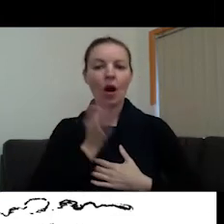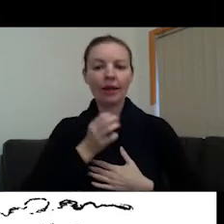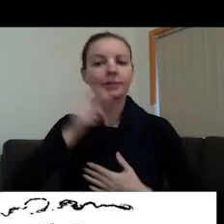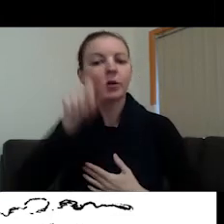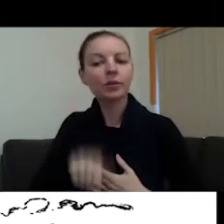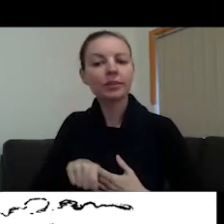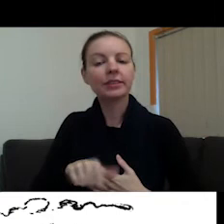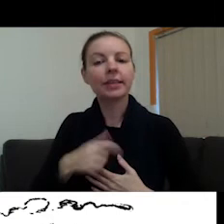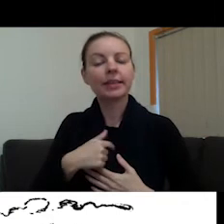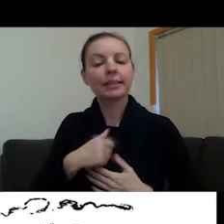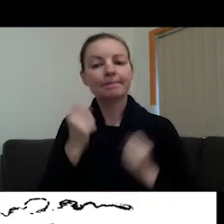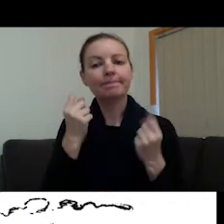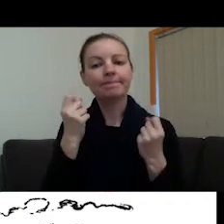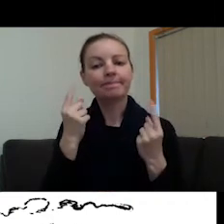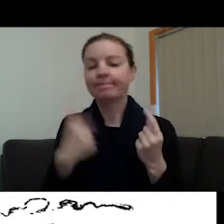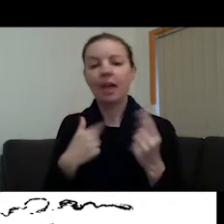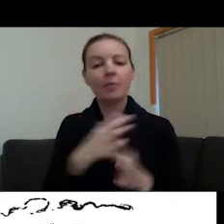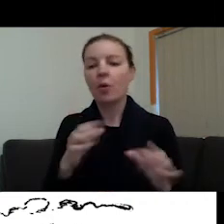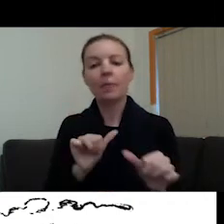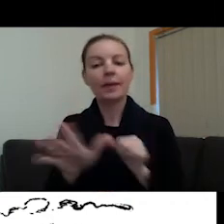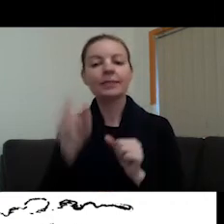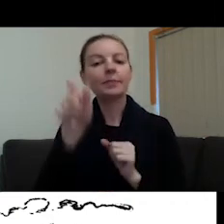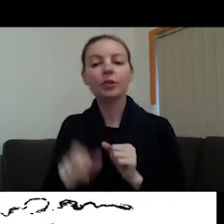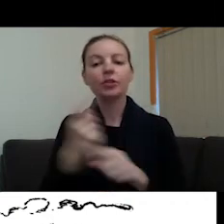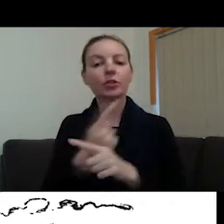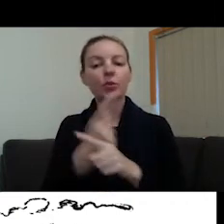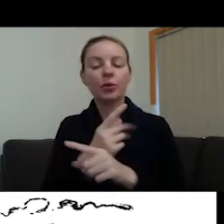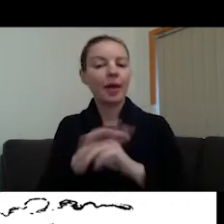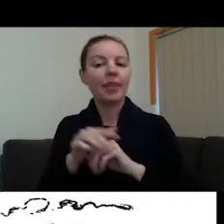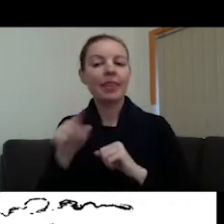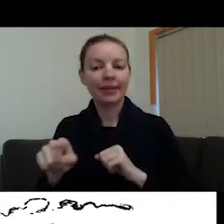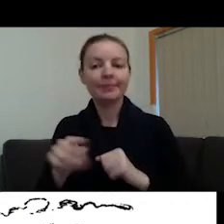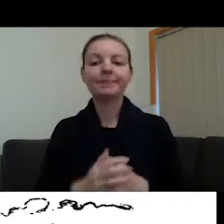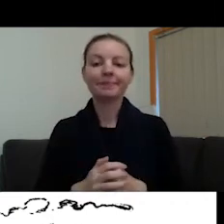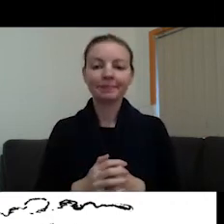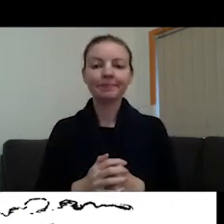But I'm not the best placed person to talk about that. What I do want to do is share